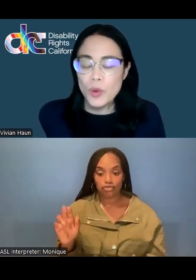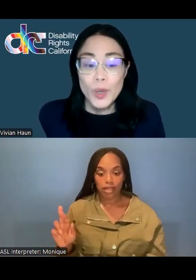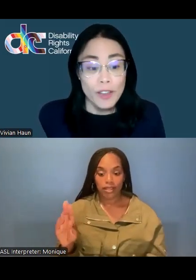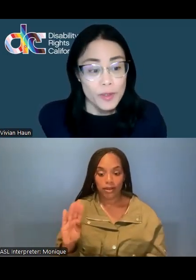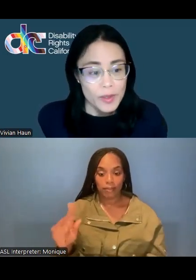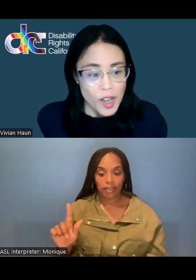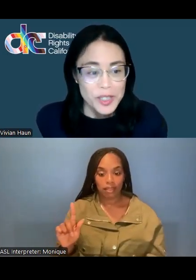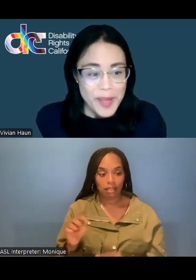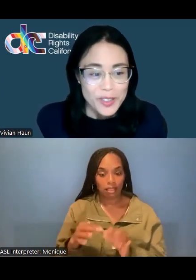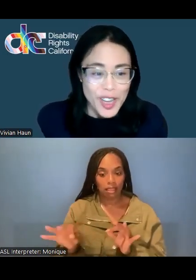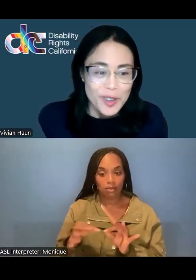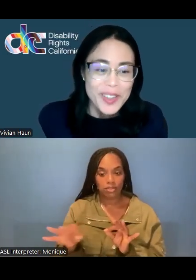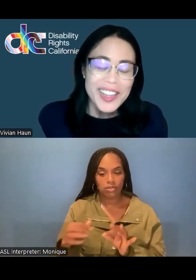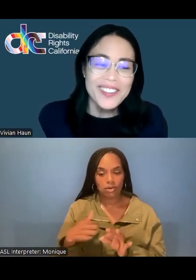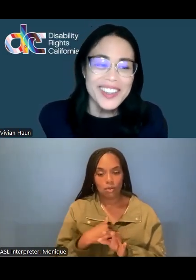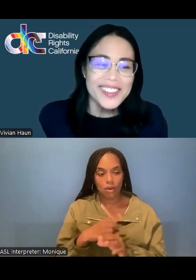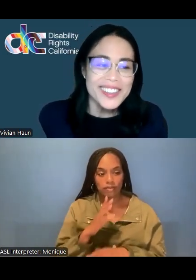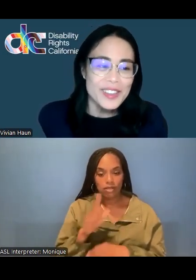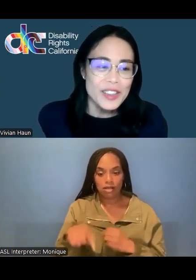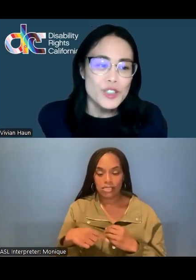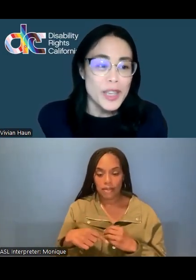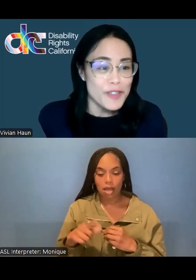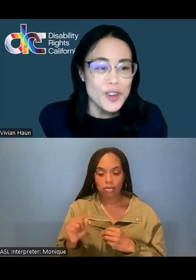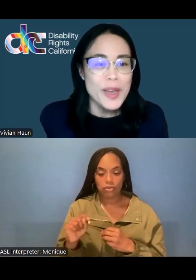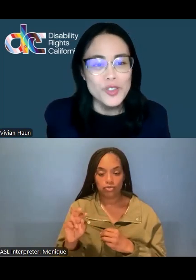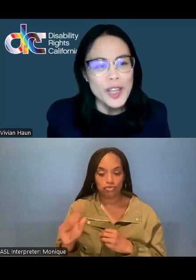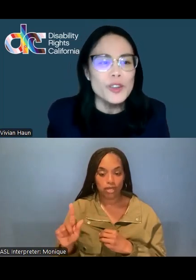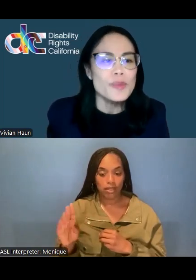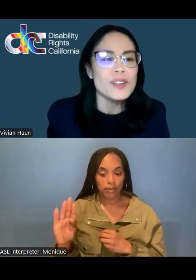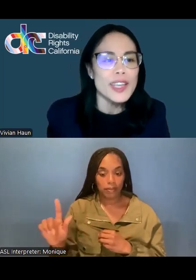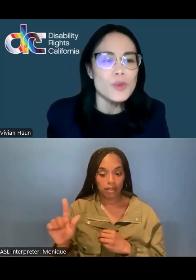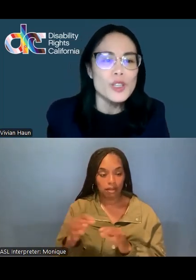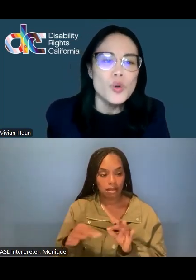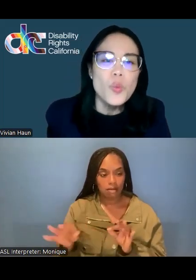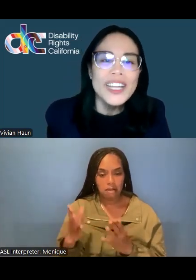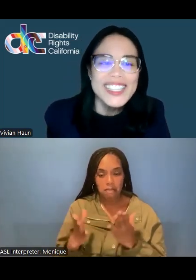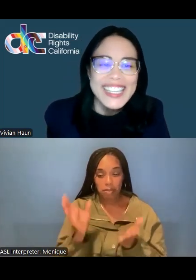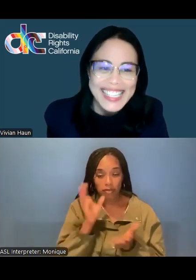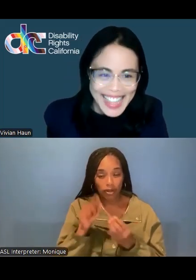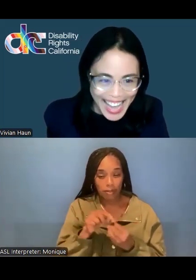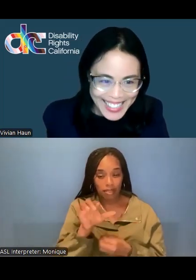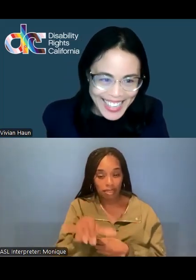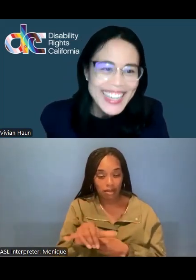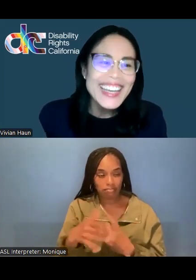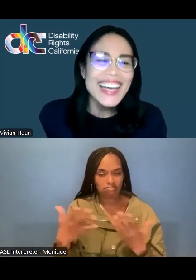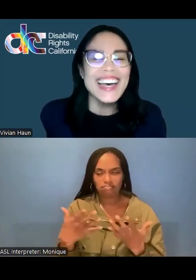We have talked about trailer Bill language. You may have heard about trailer bill language. What is that?